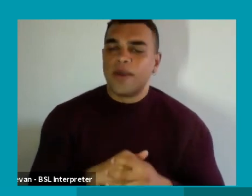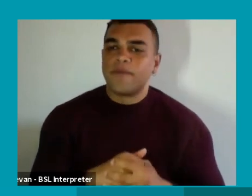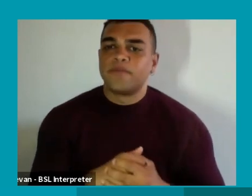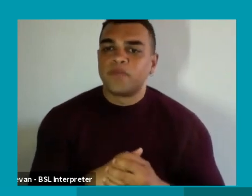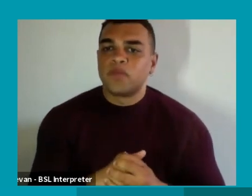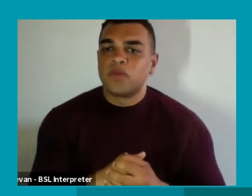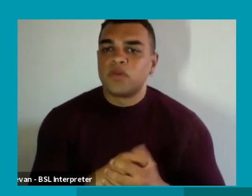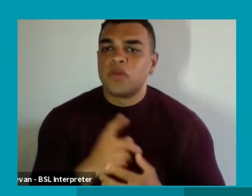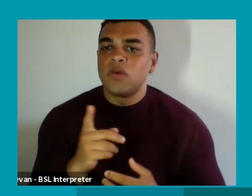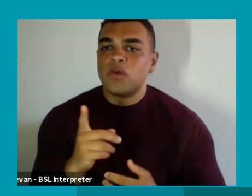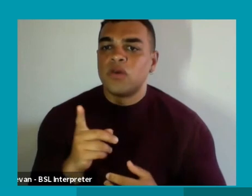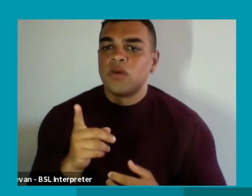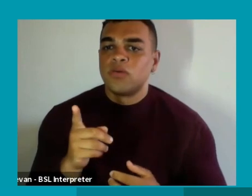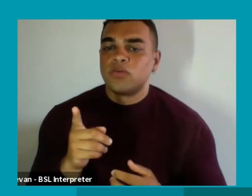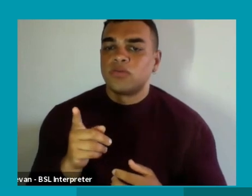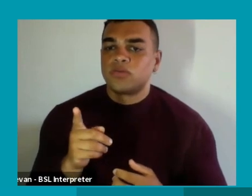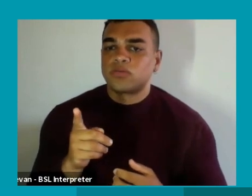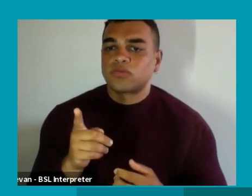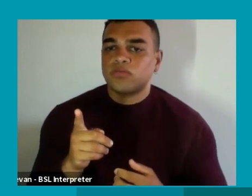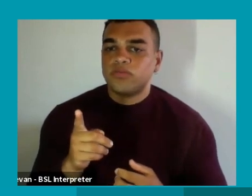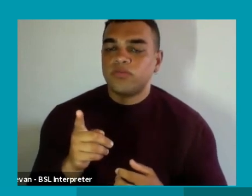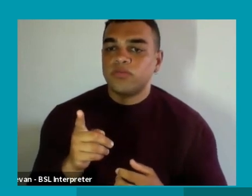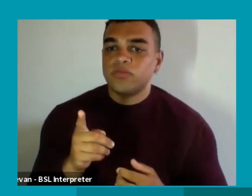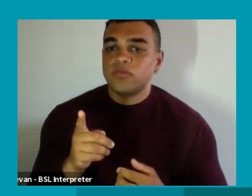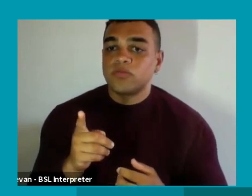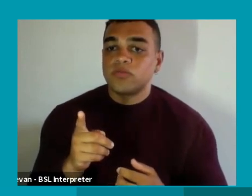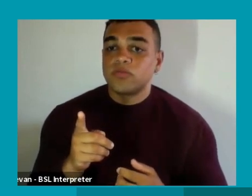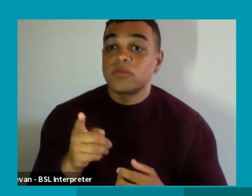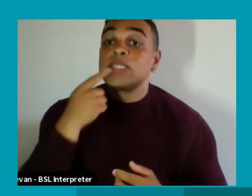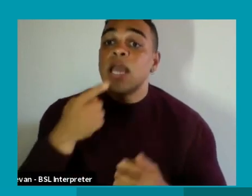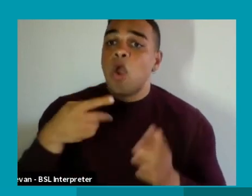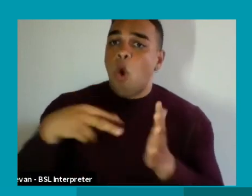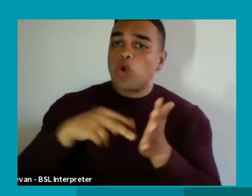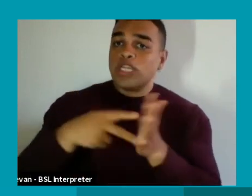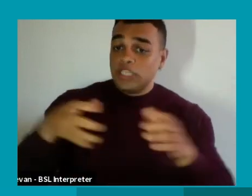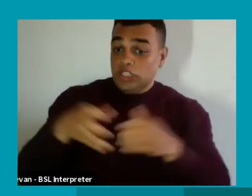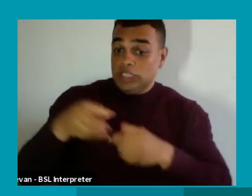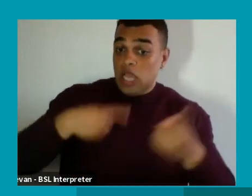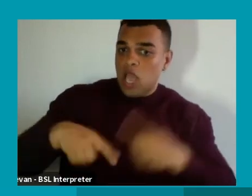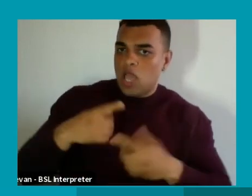we find as an organization is we get a lot of concern from employers saying, well, we haven't got.